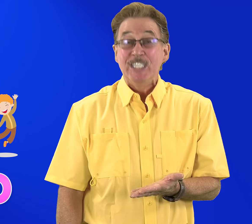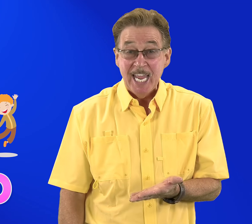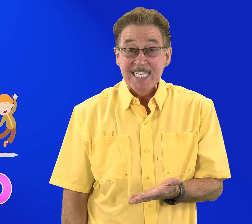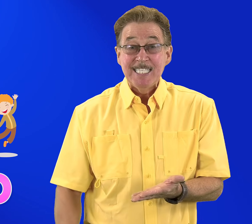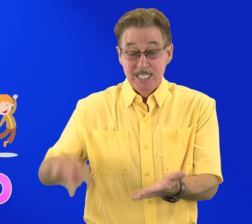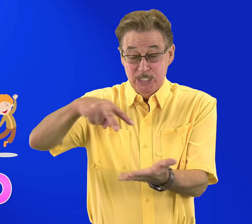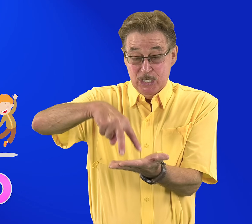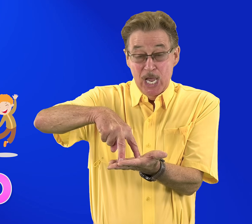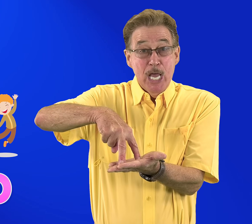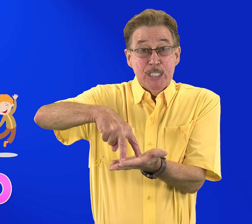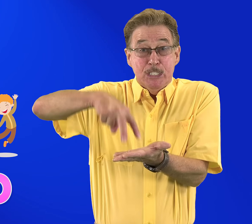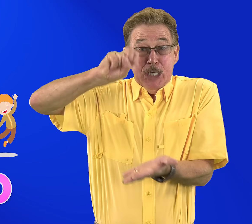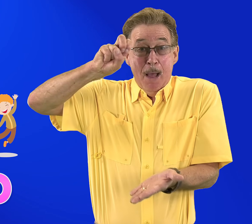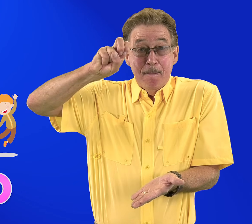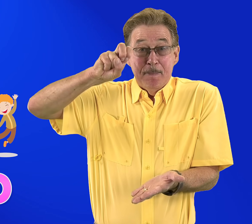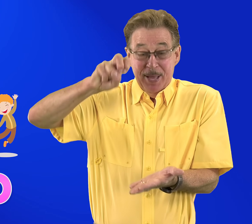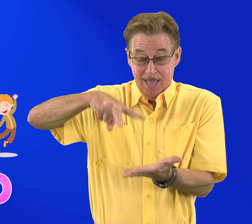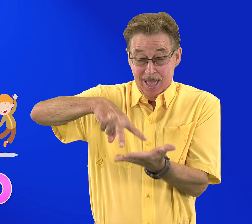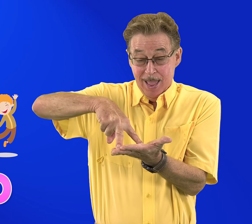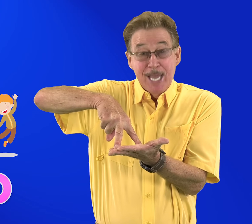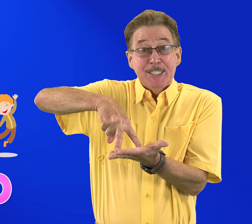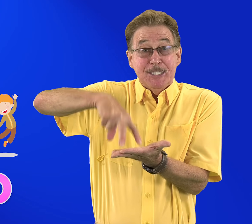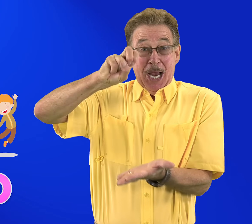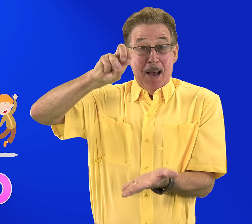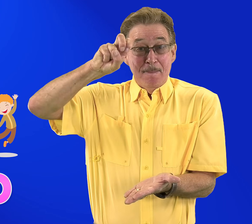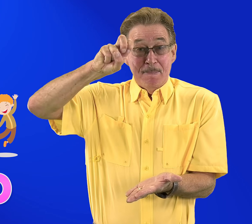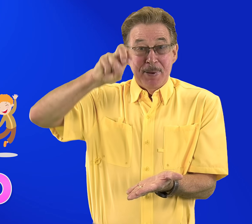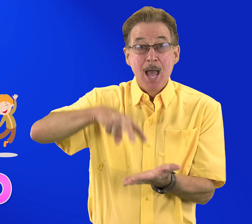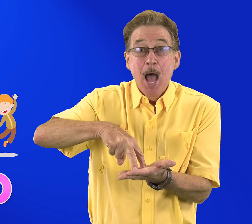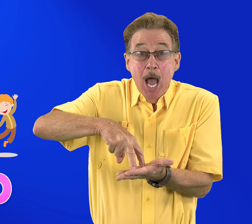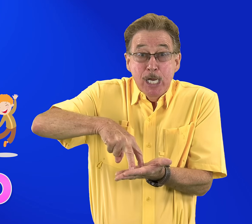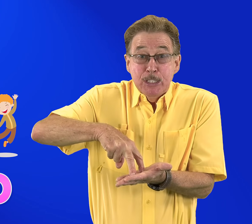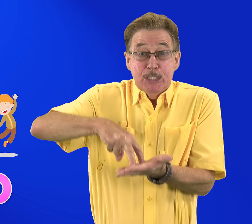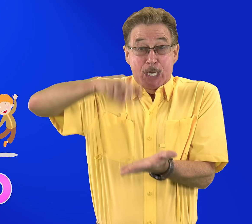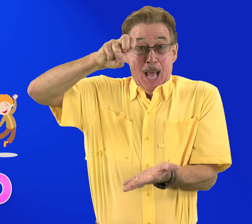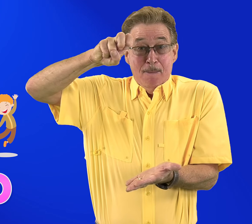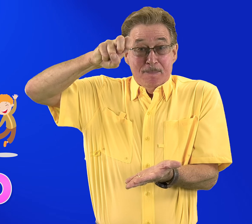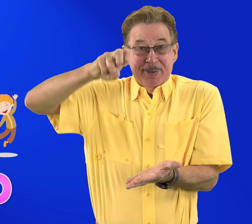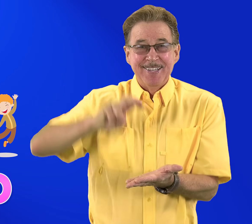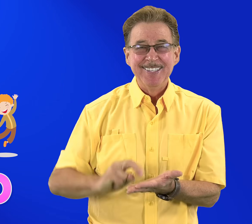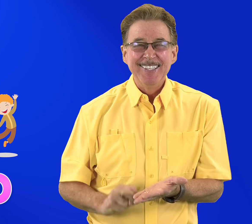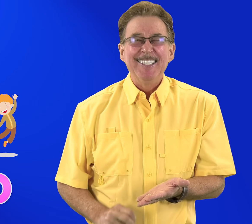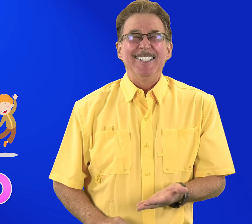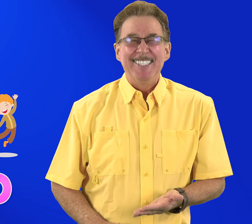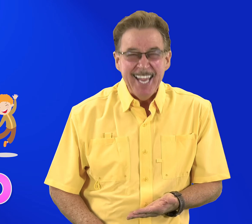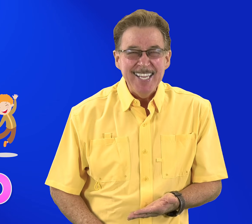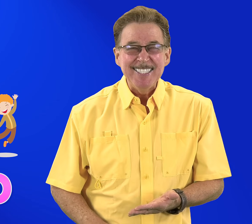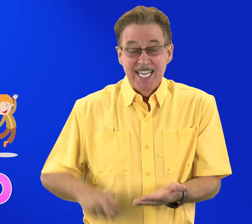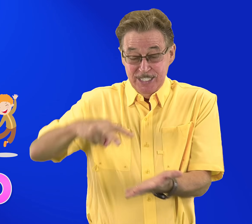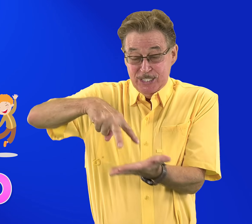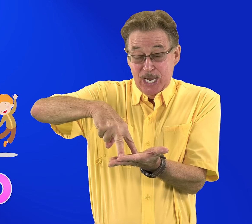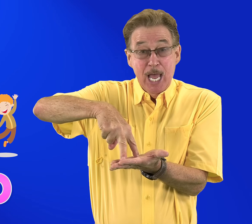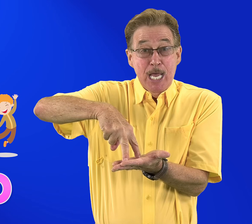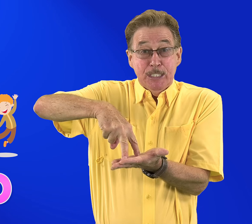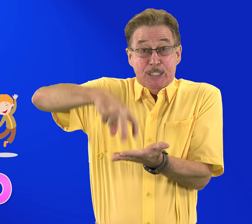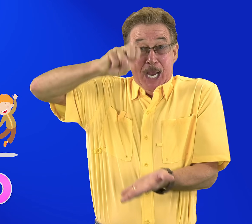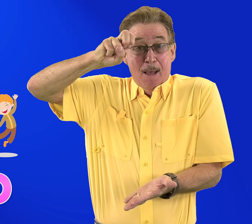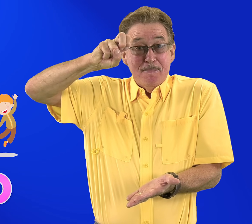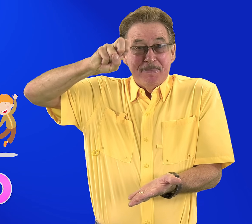J j says /j/ jump, jump, jump J j says /j/ jump